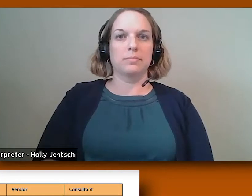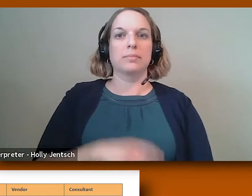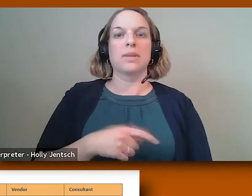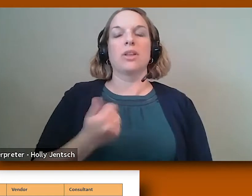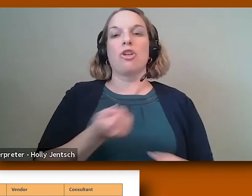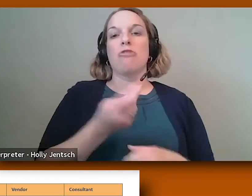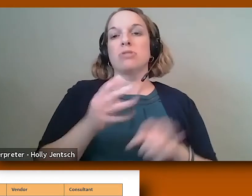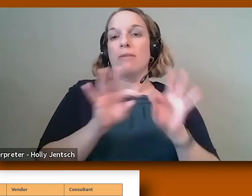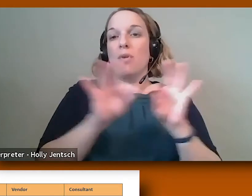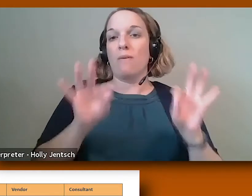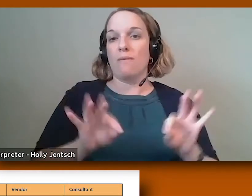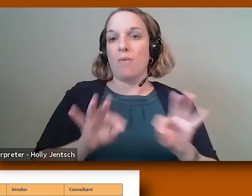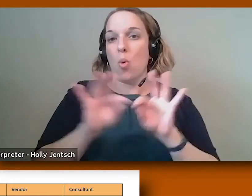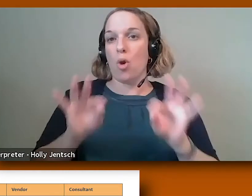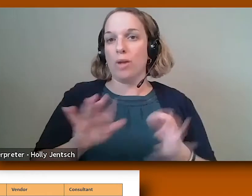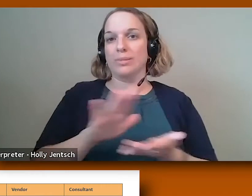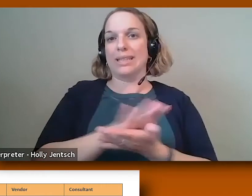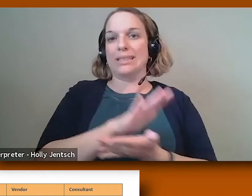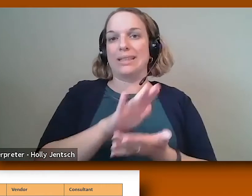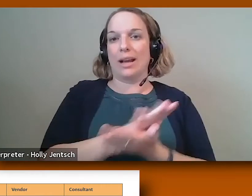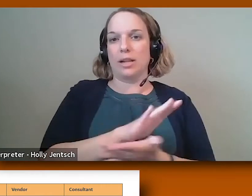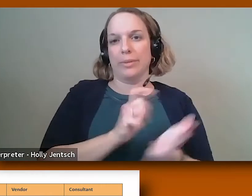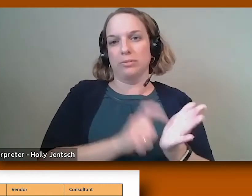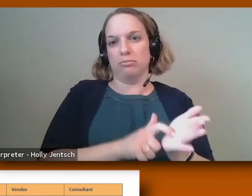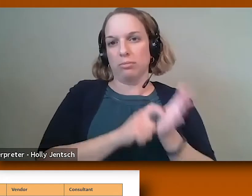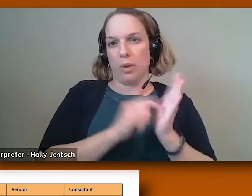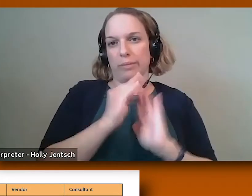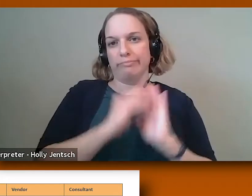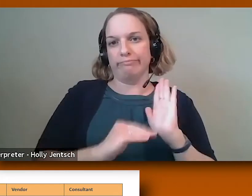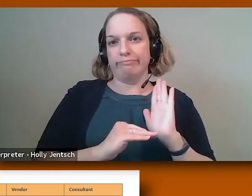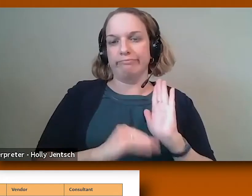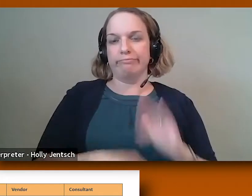required by the sponsoring agency.